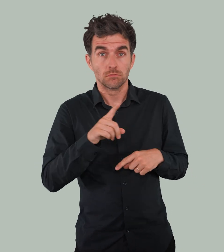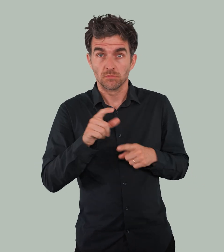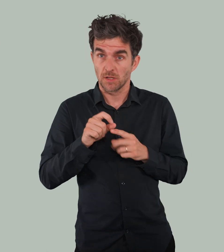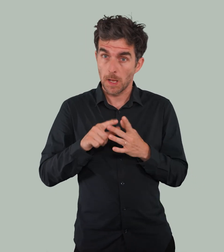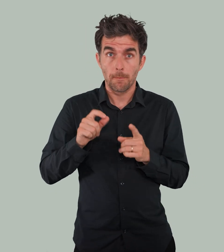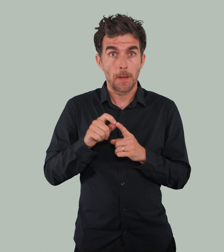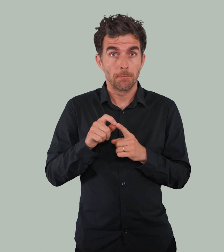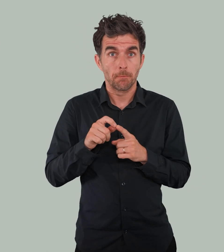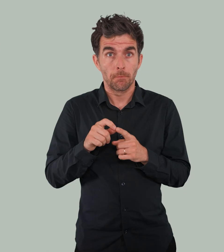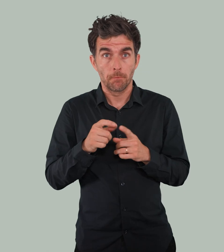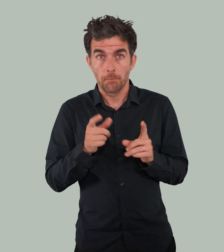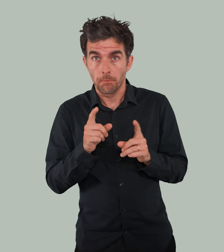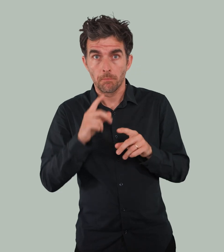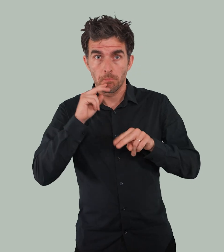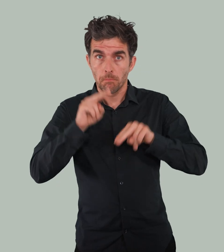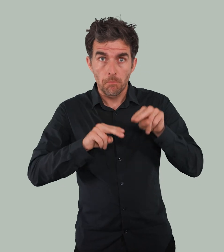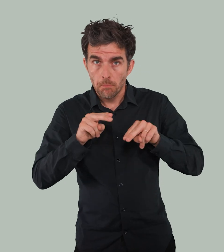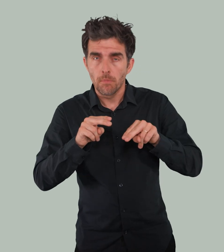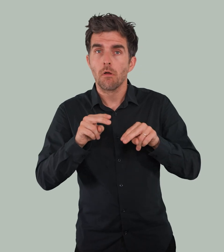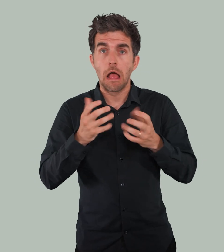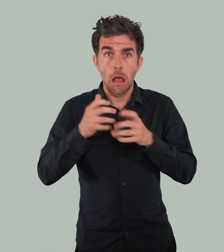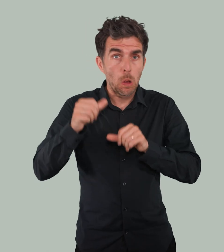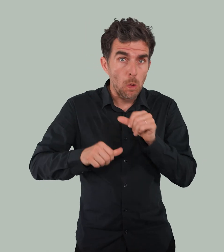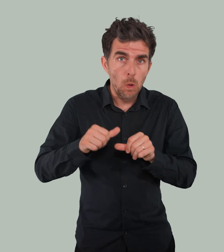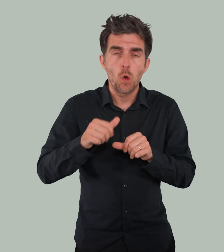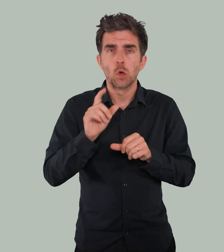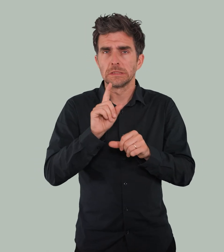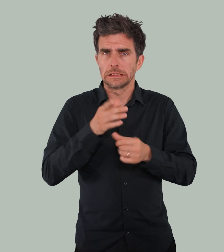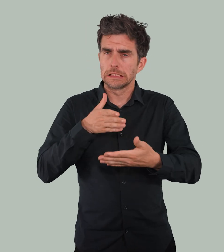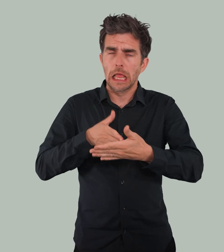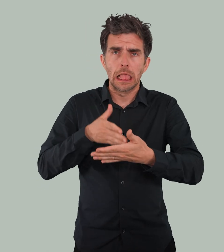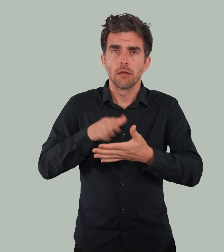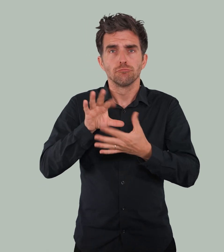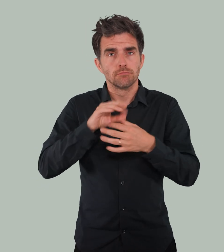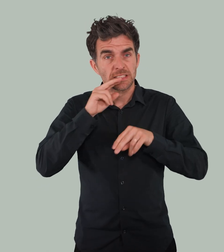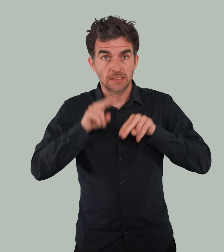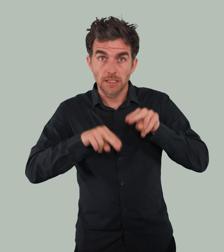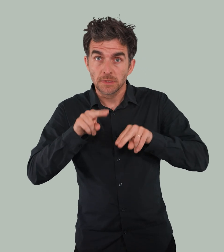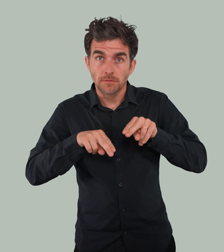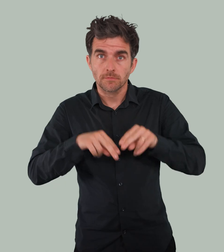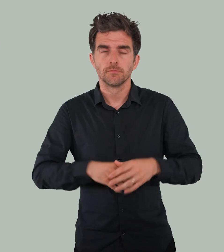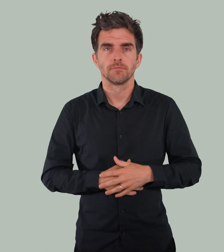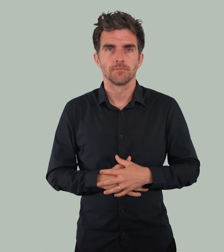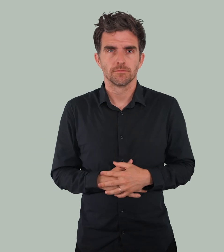PIP to assess, how this is done, and the barriers people may face accessing PIP.